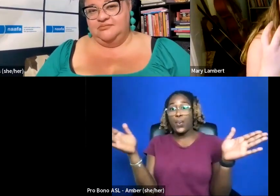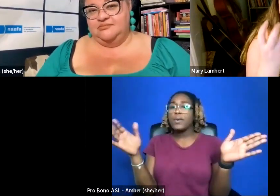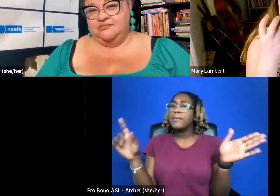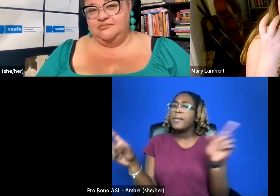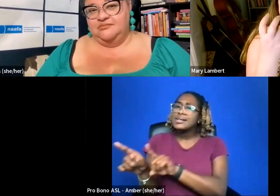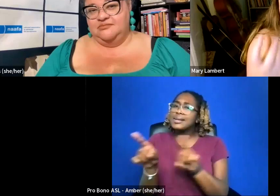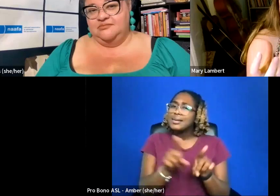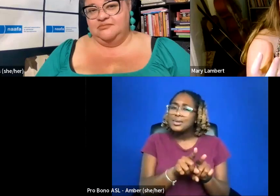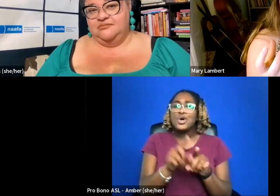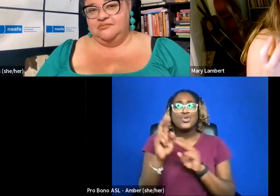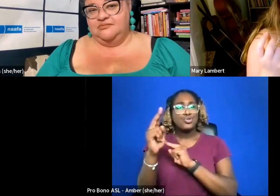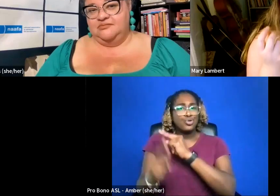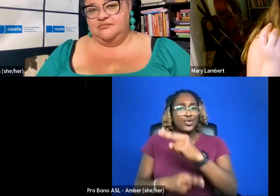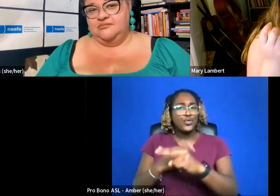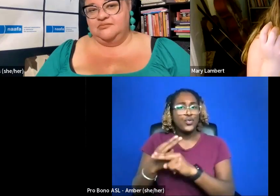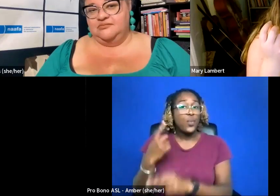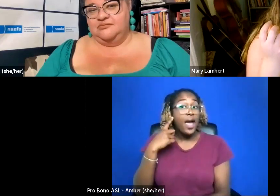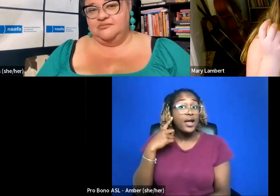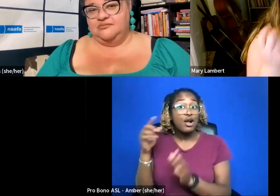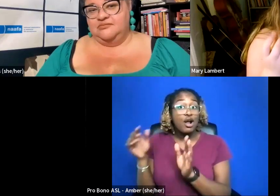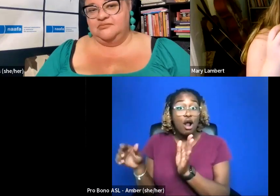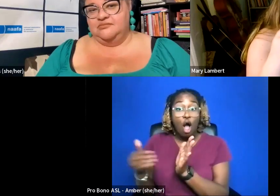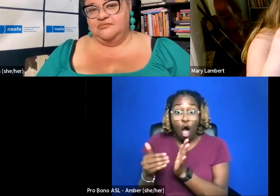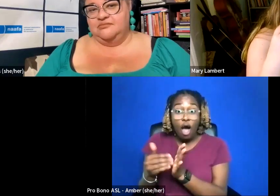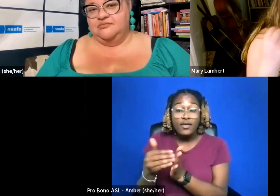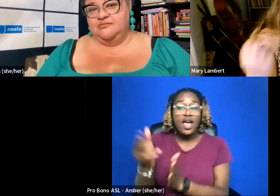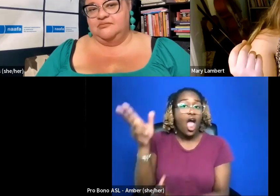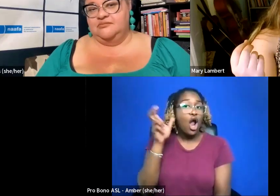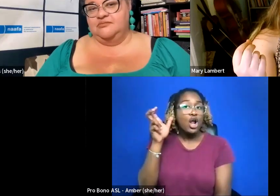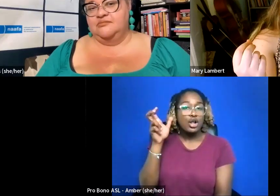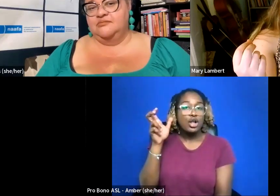The thing that I hear the most is like I heard it on the radio and I had to pull over.